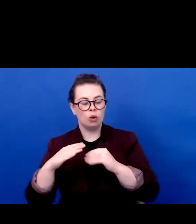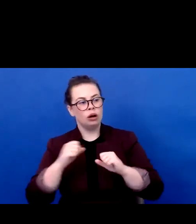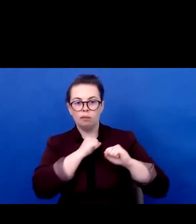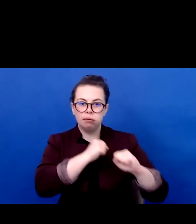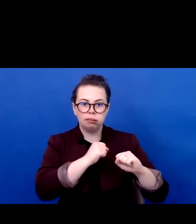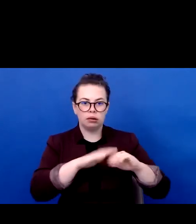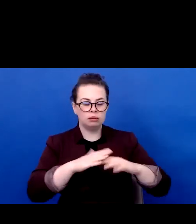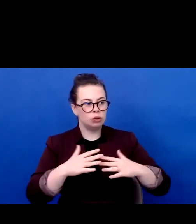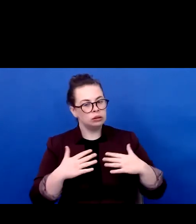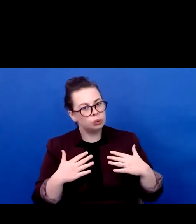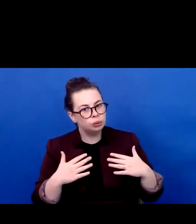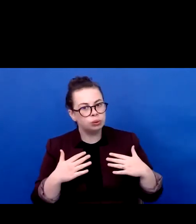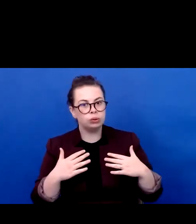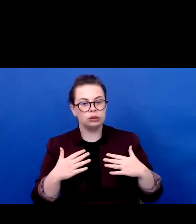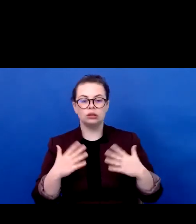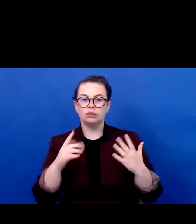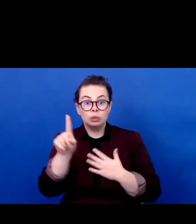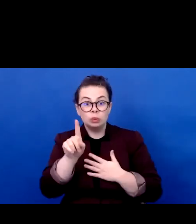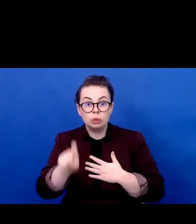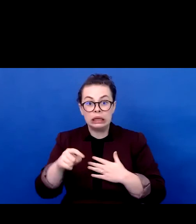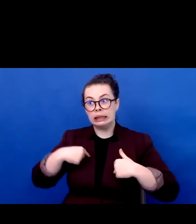which impacted the provision of support services in many countries